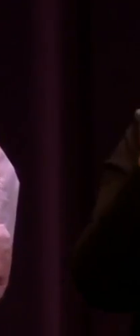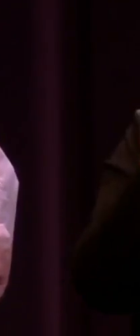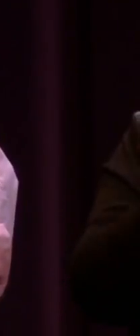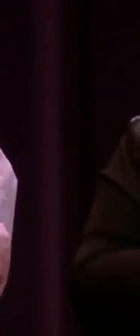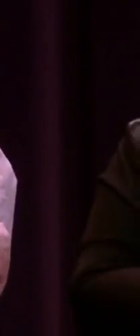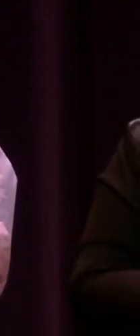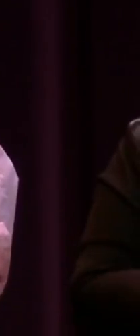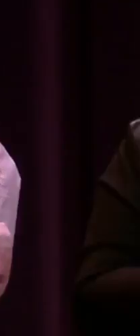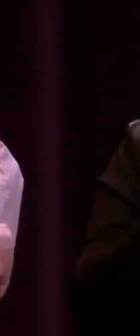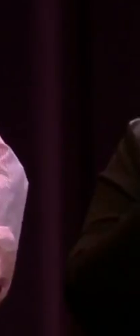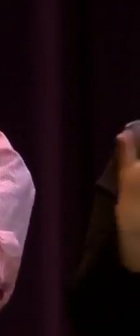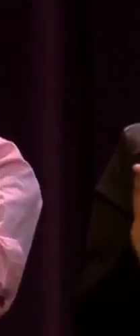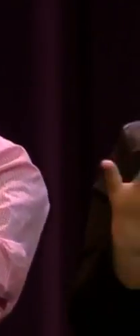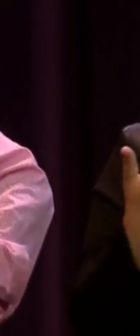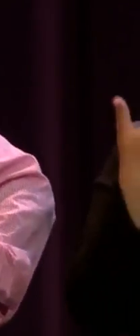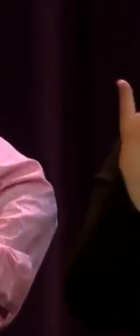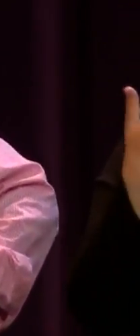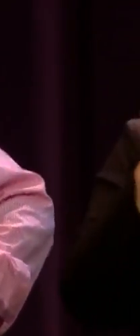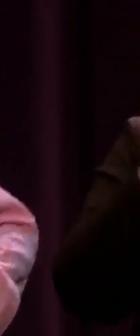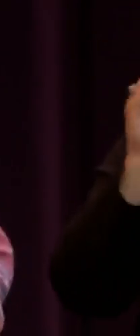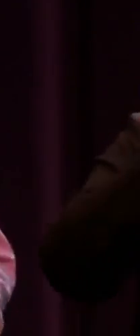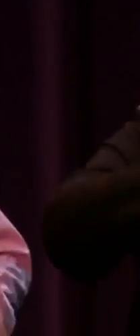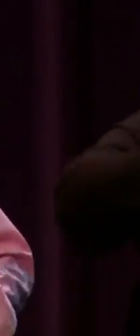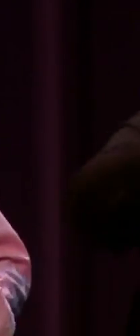I'M NOT HERE WITH ANY PROFESSIONAL AFFILIATION